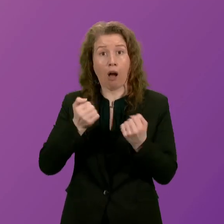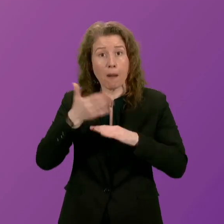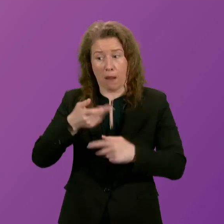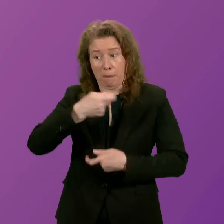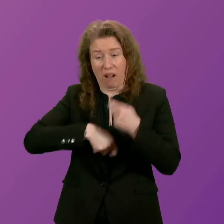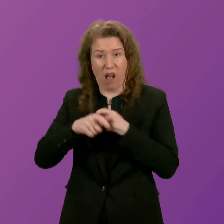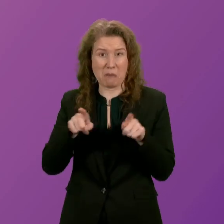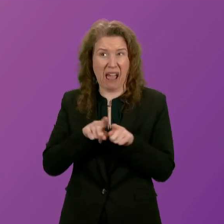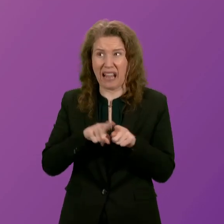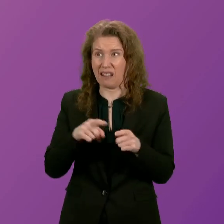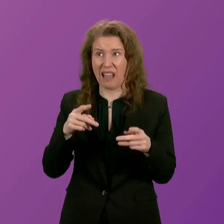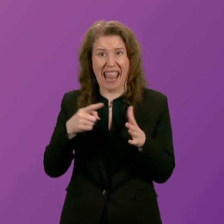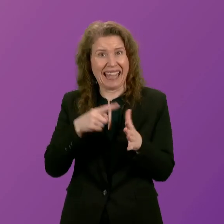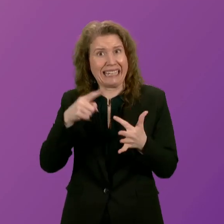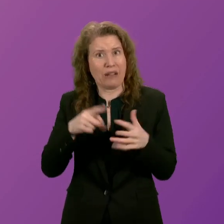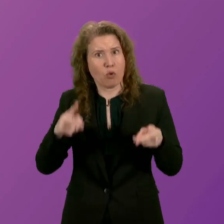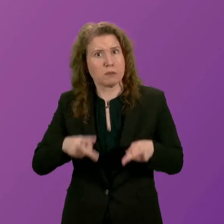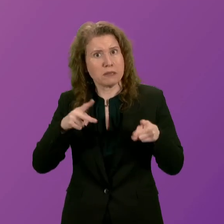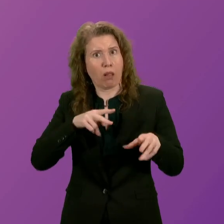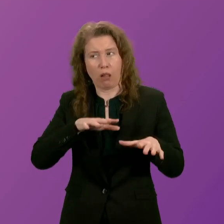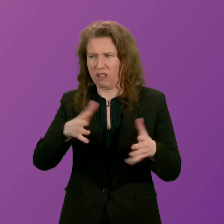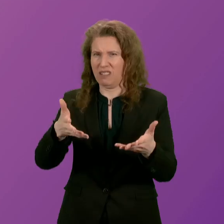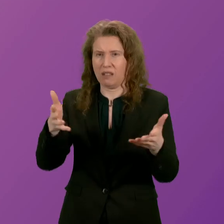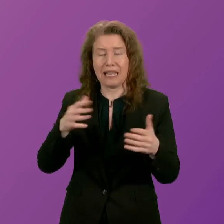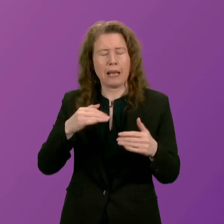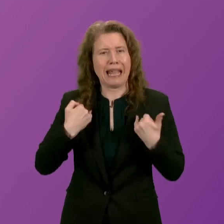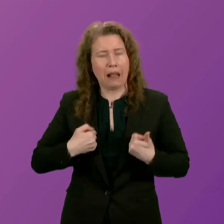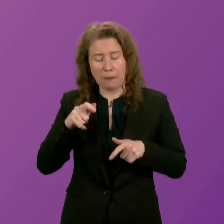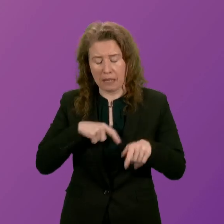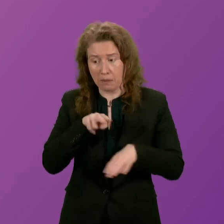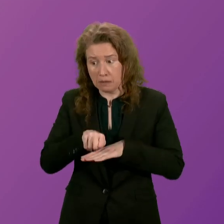accident and emergency wards across Scotland. Sick patients are receiving life-saving treatment